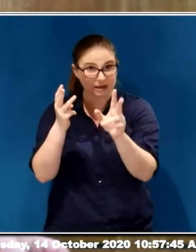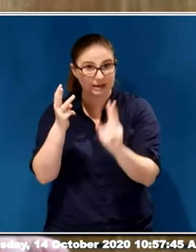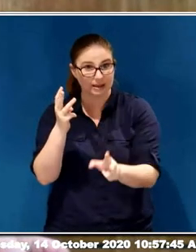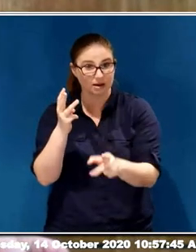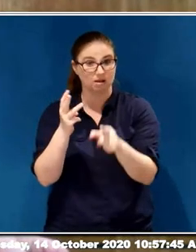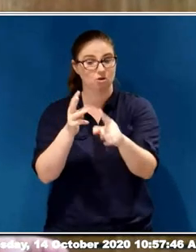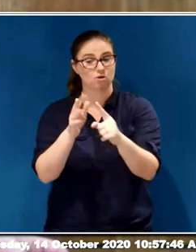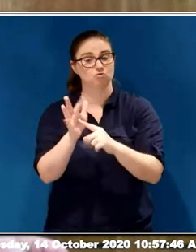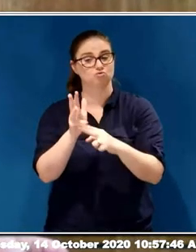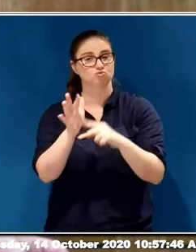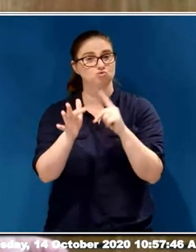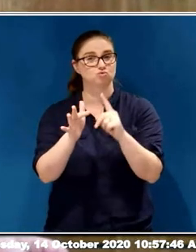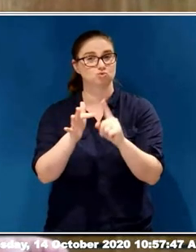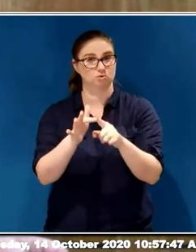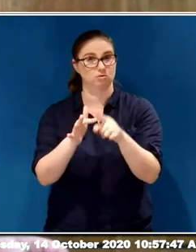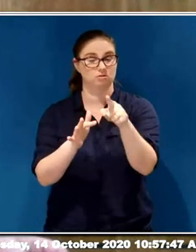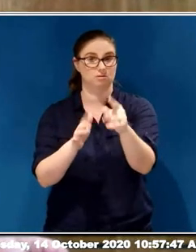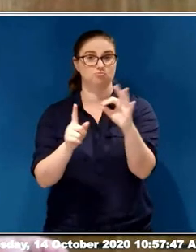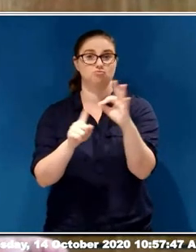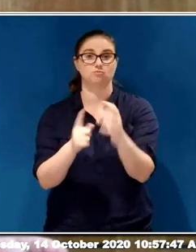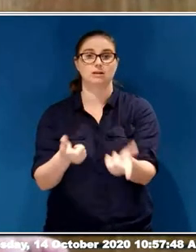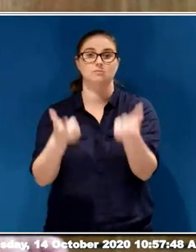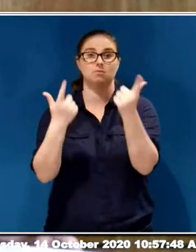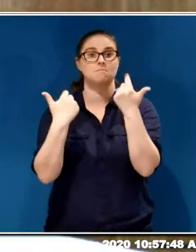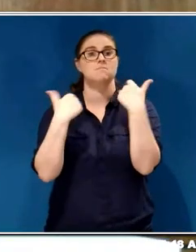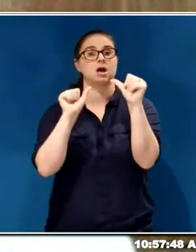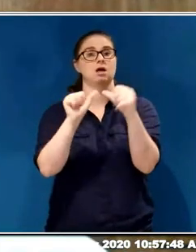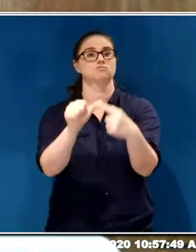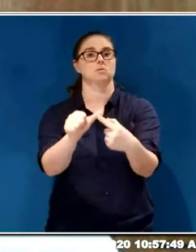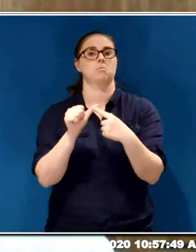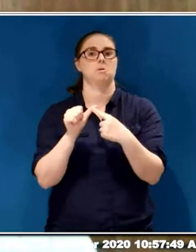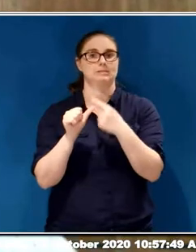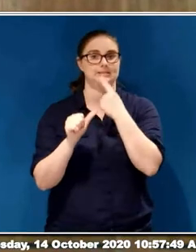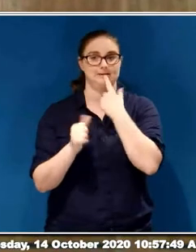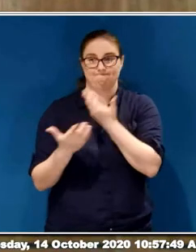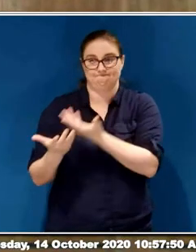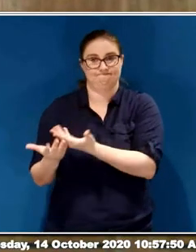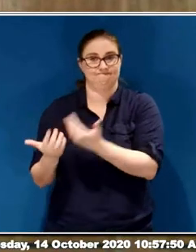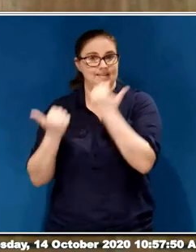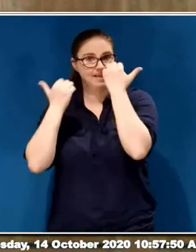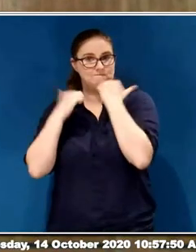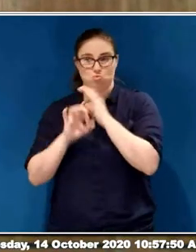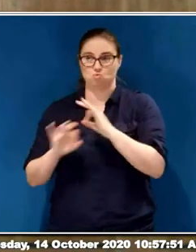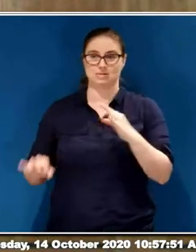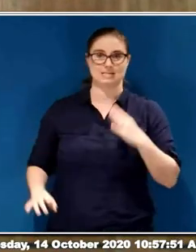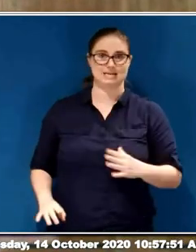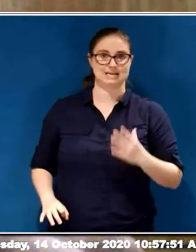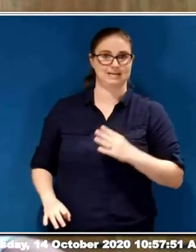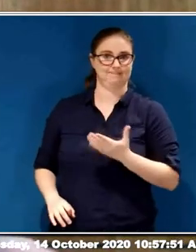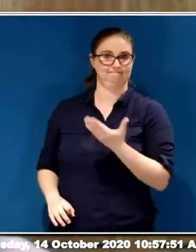“Kobe was progressing so well”, yet his timetable was being reduced.